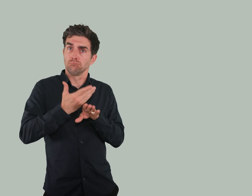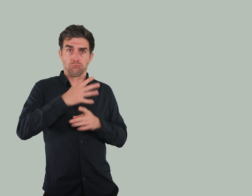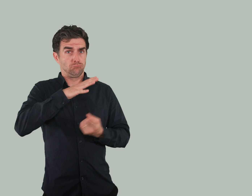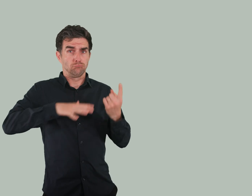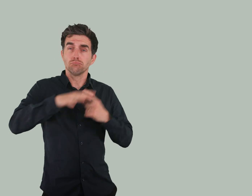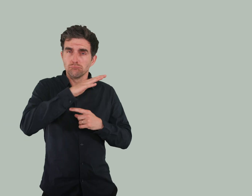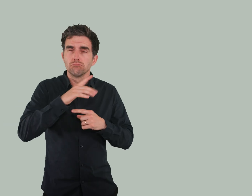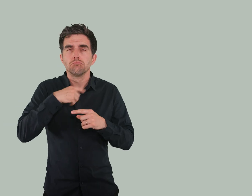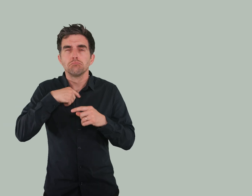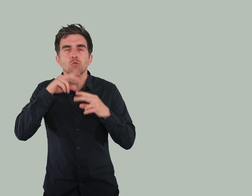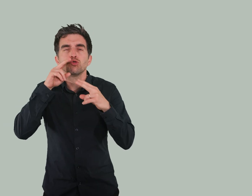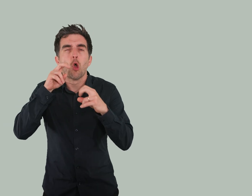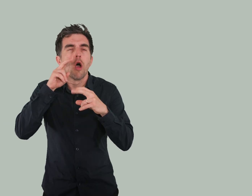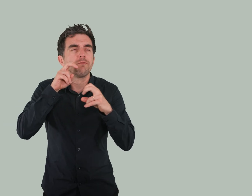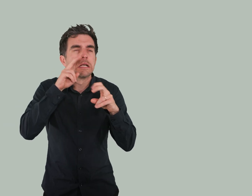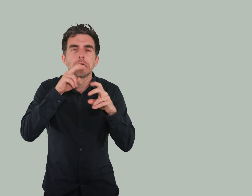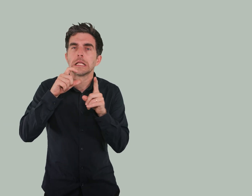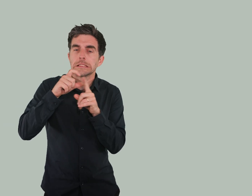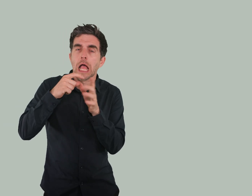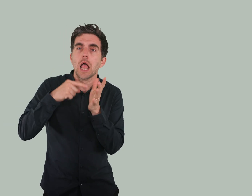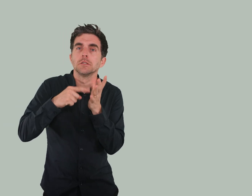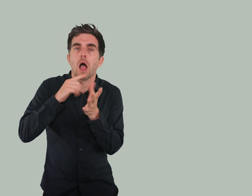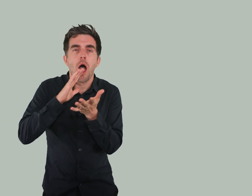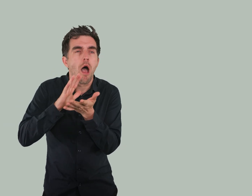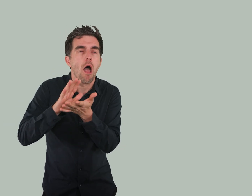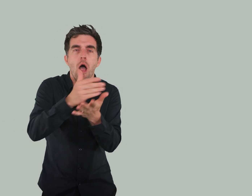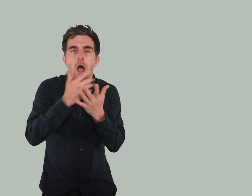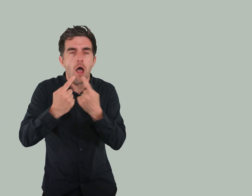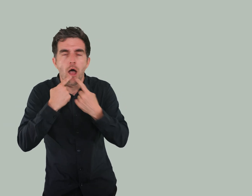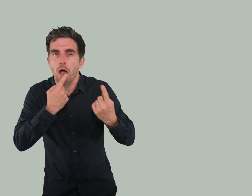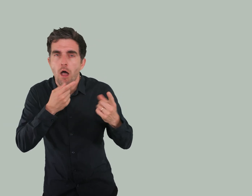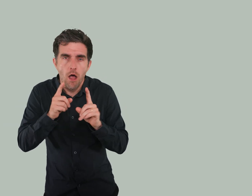Labour force survey data, for example,